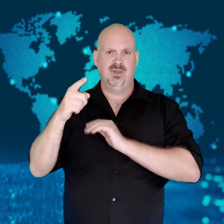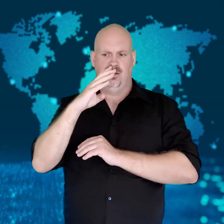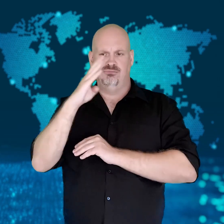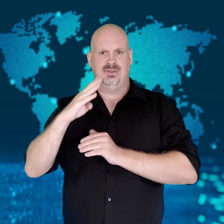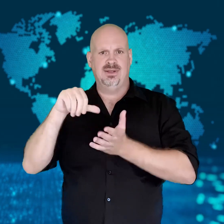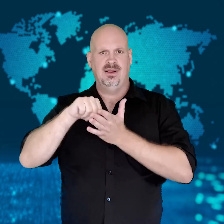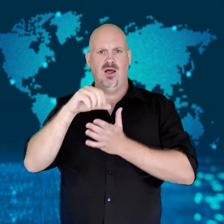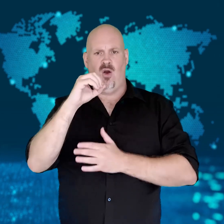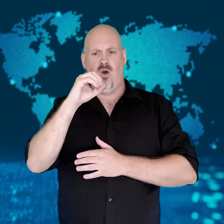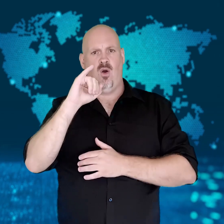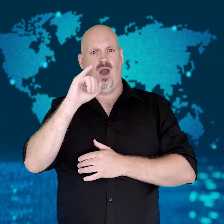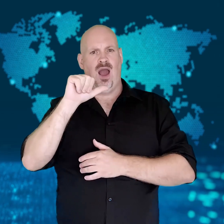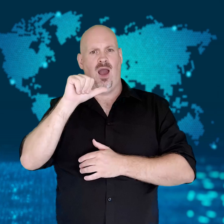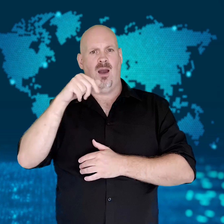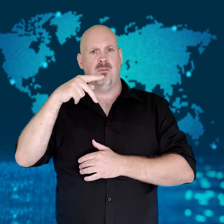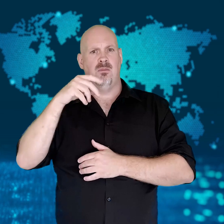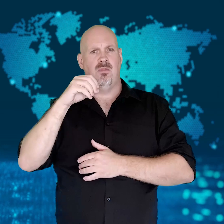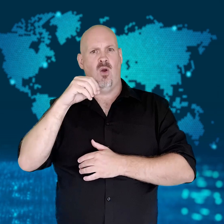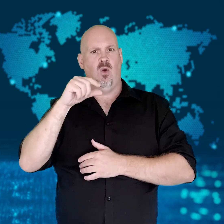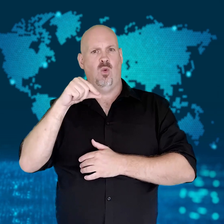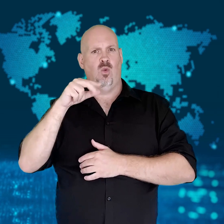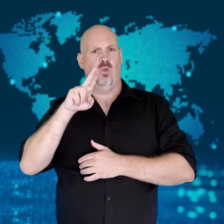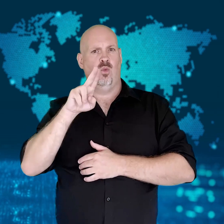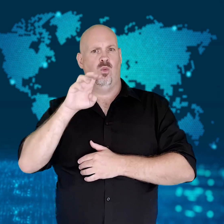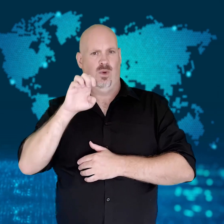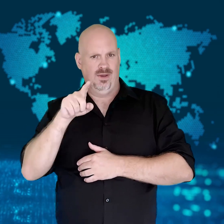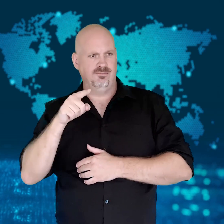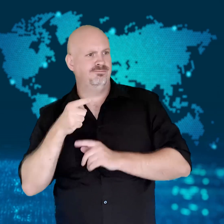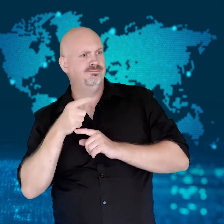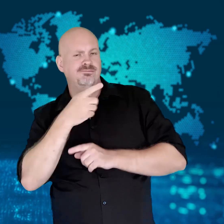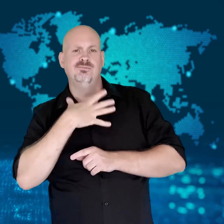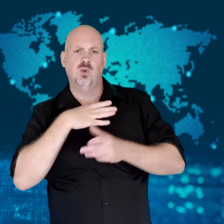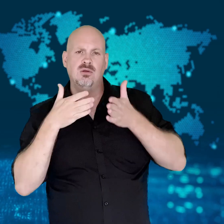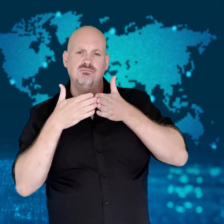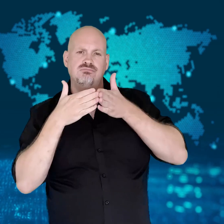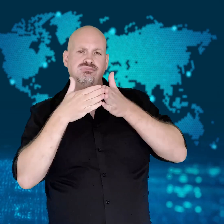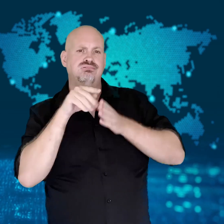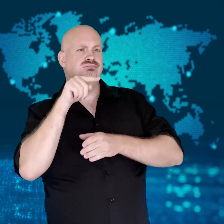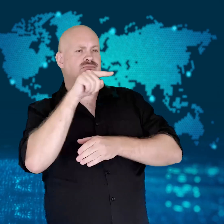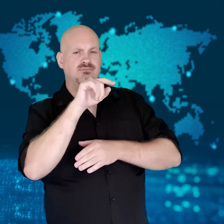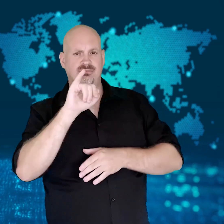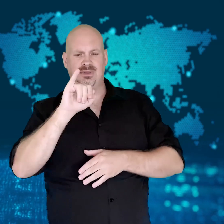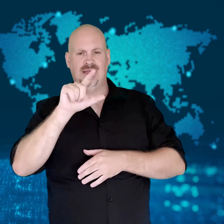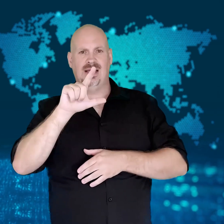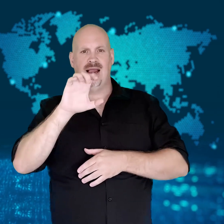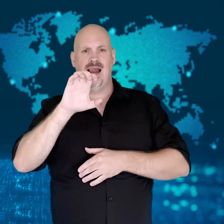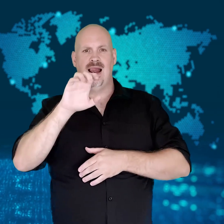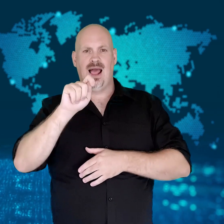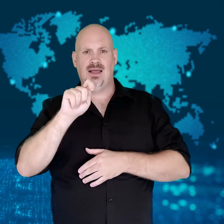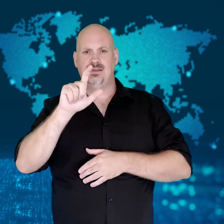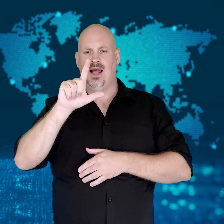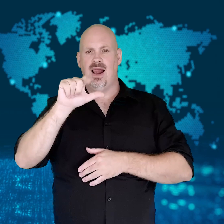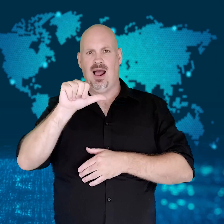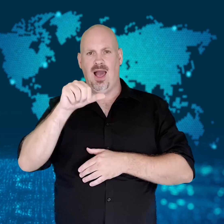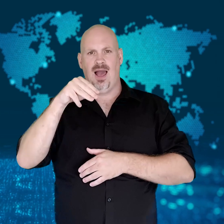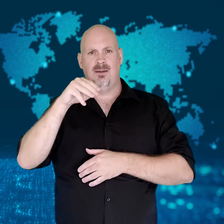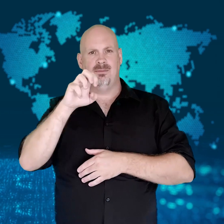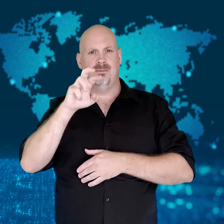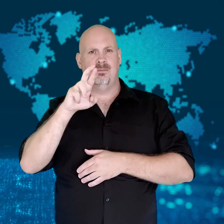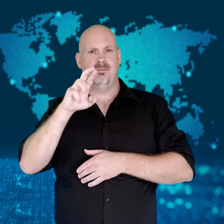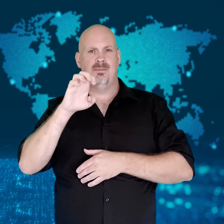He planned on spending a few days fishing there.